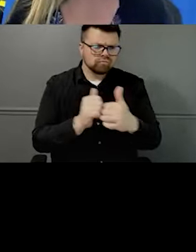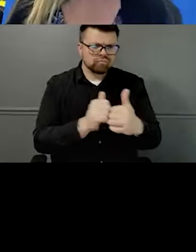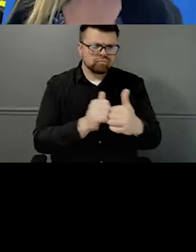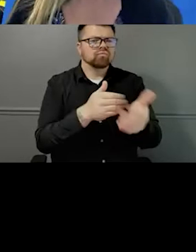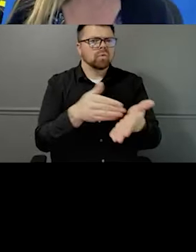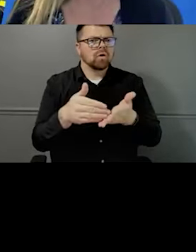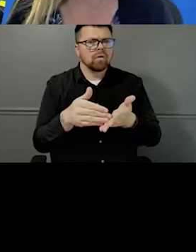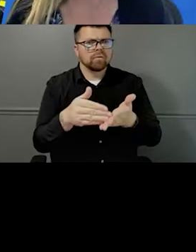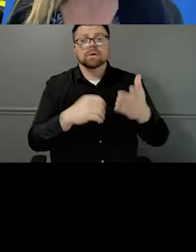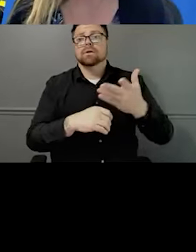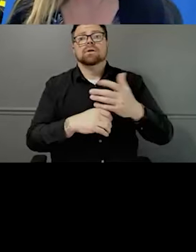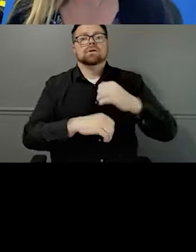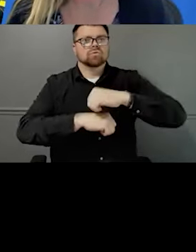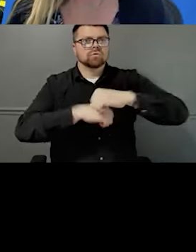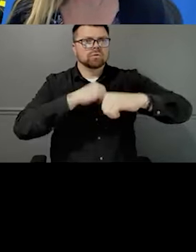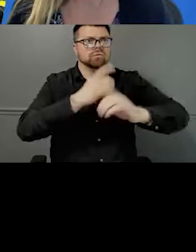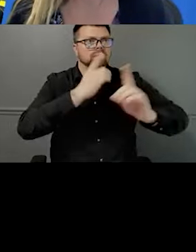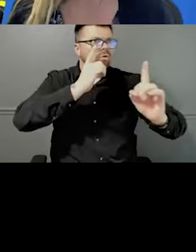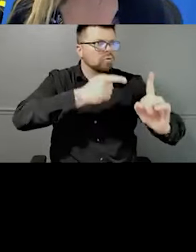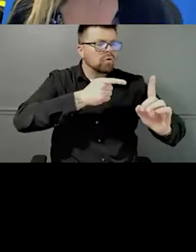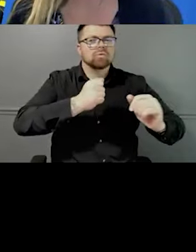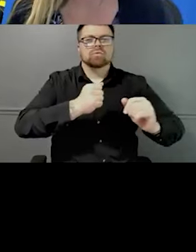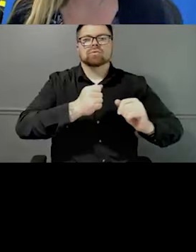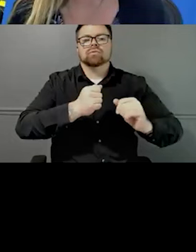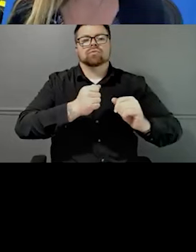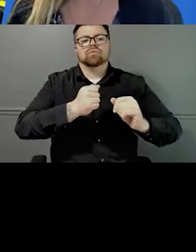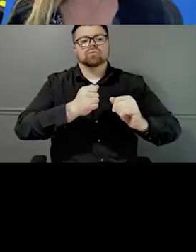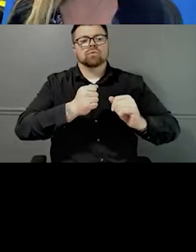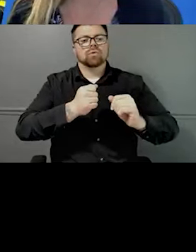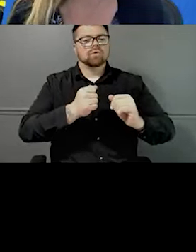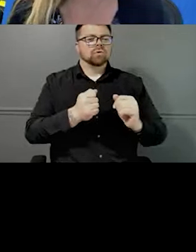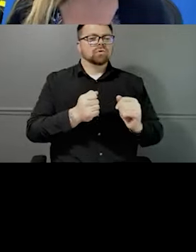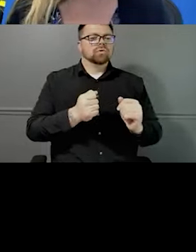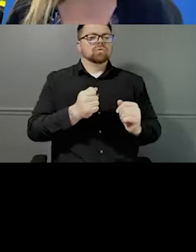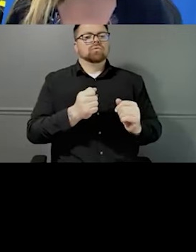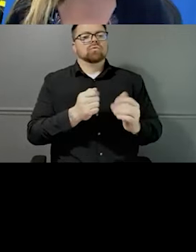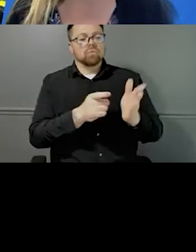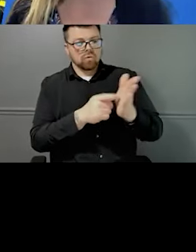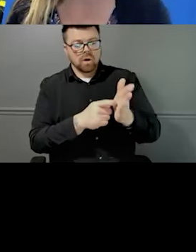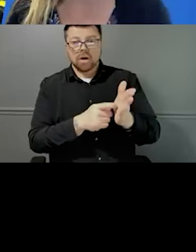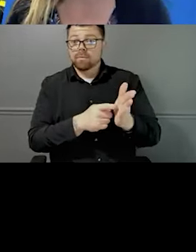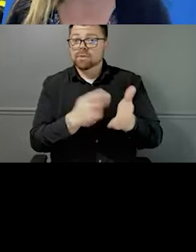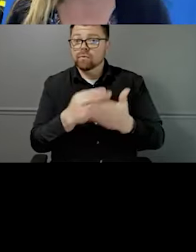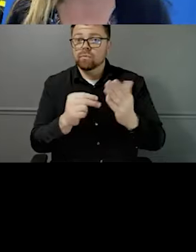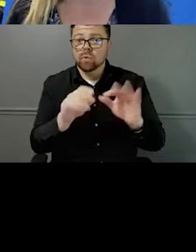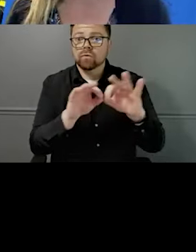an attempt to harmonize content requirements for both of these forms. I can tell you that there have been